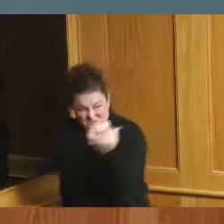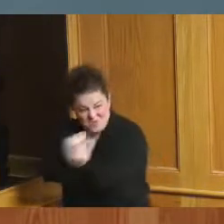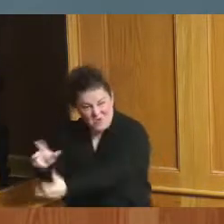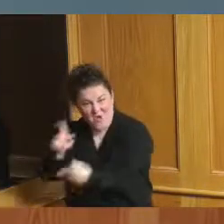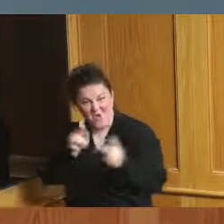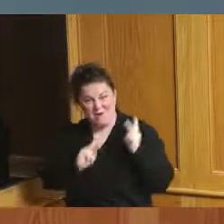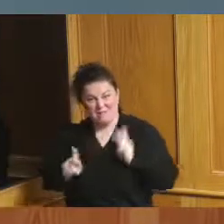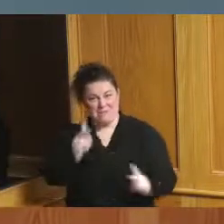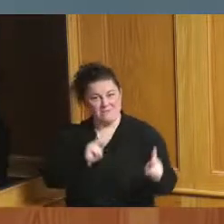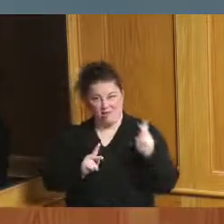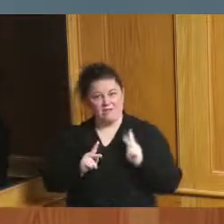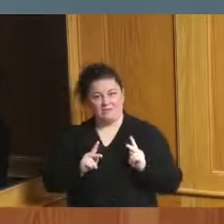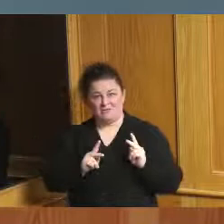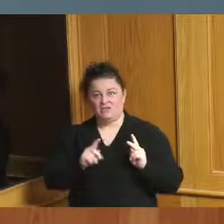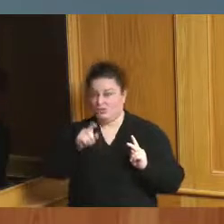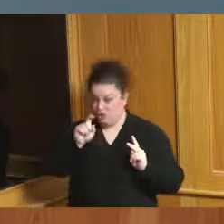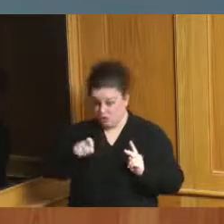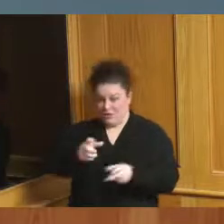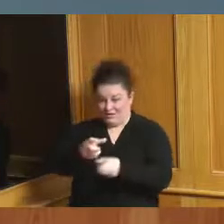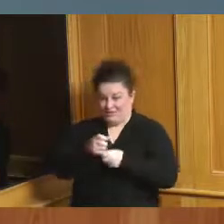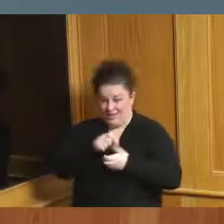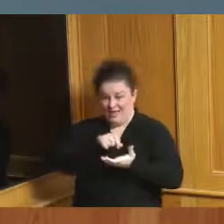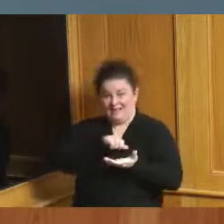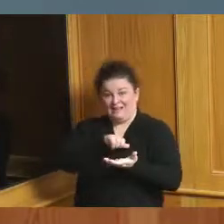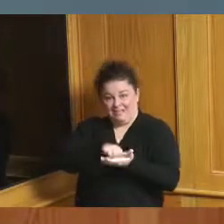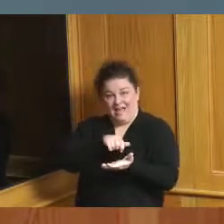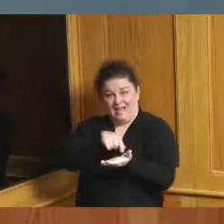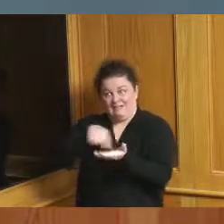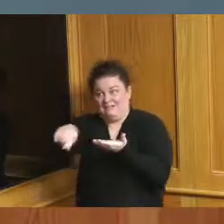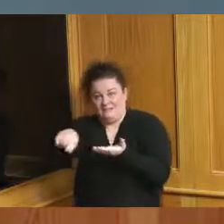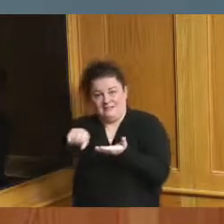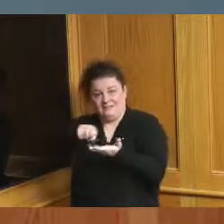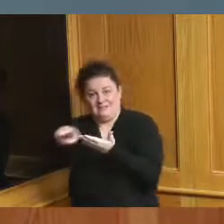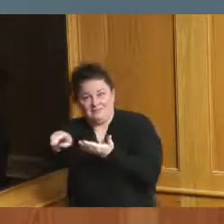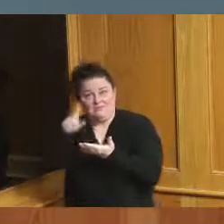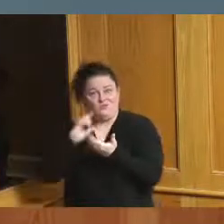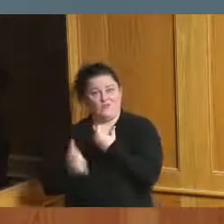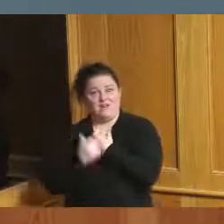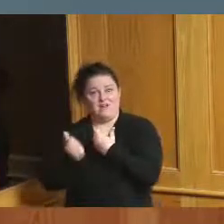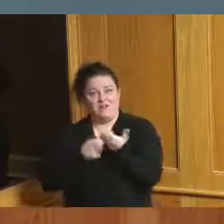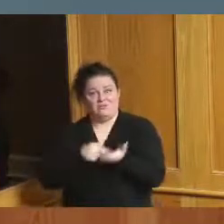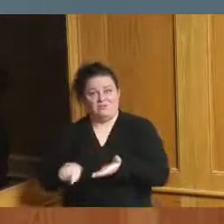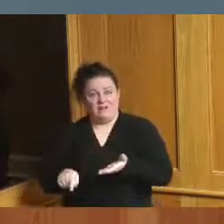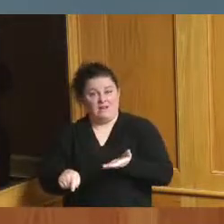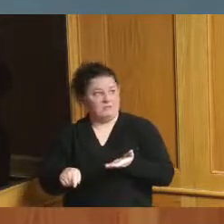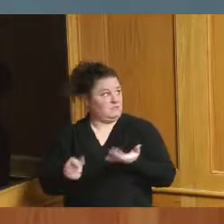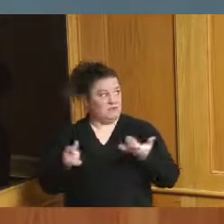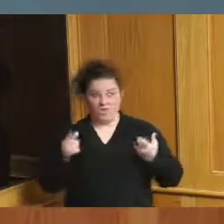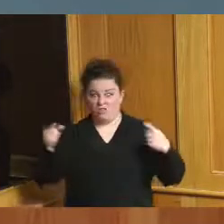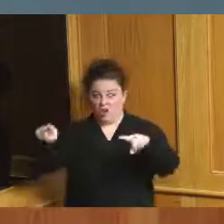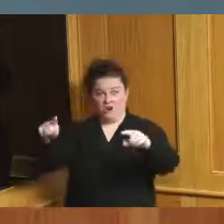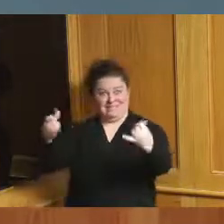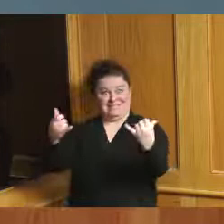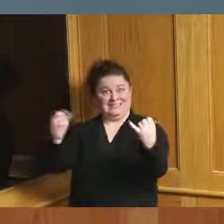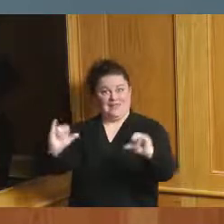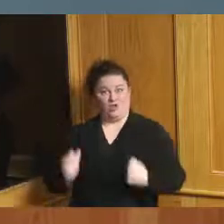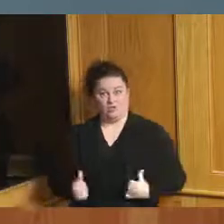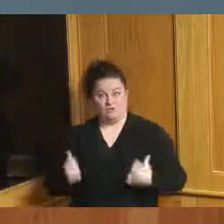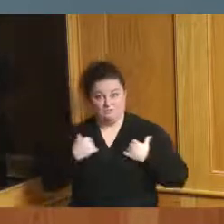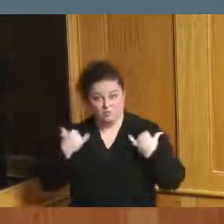should not get a pay hazard pay they're still here to see today they made it through and i don't know